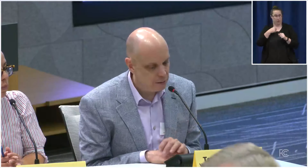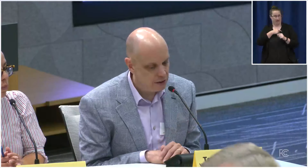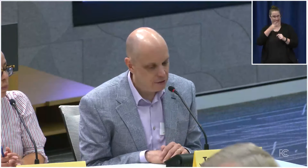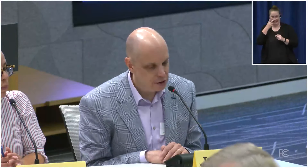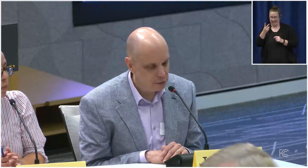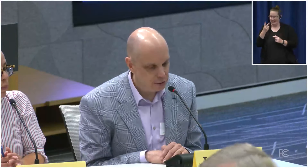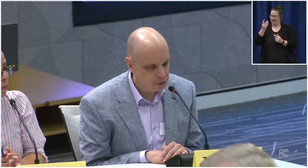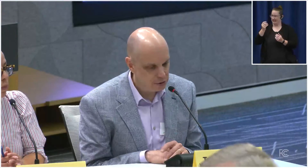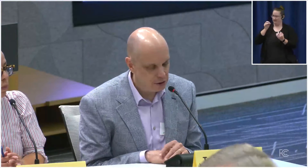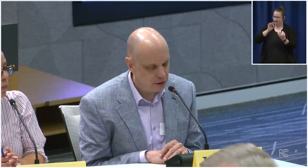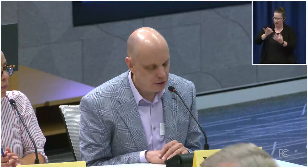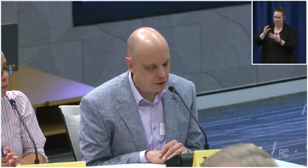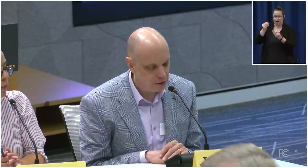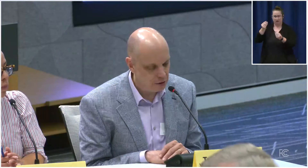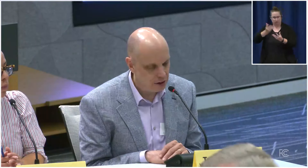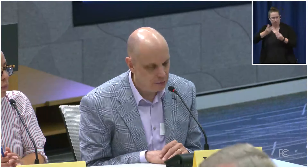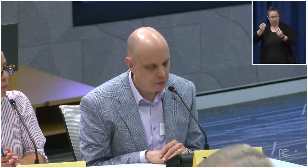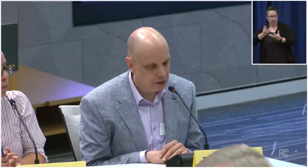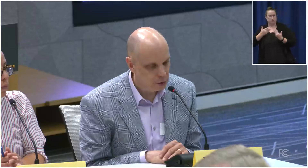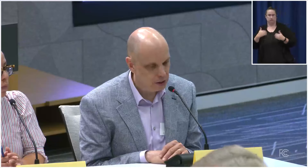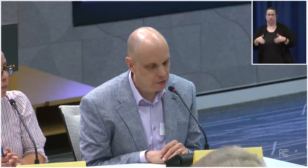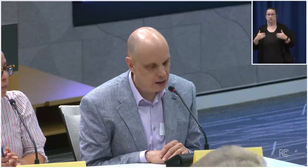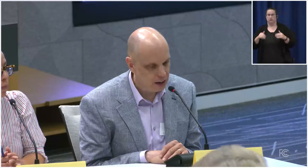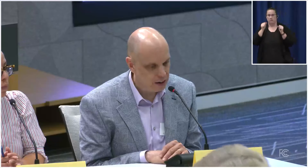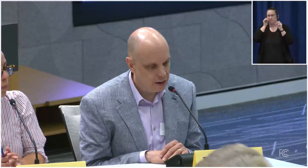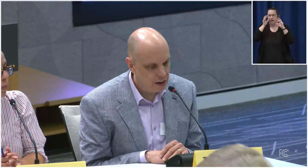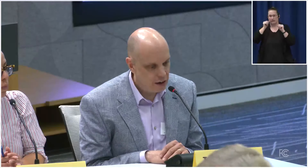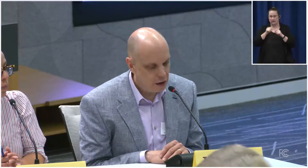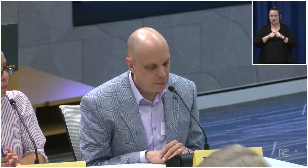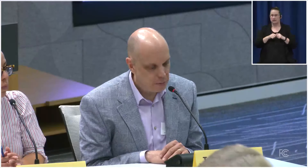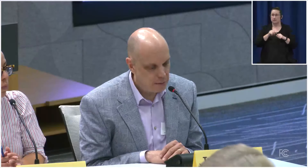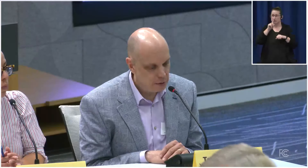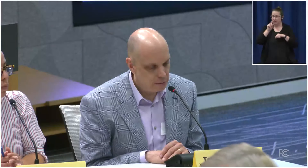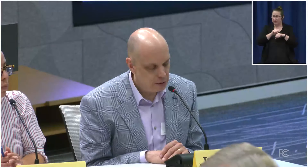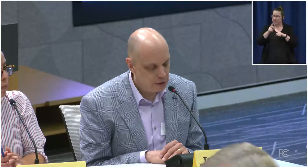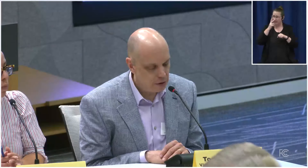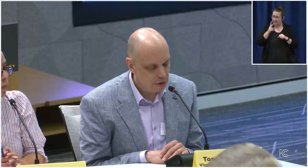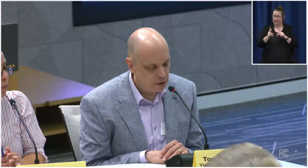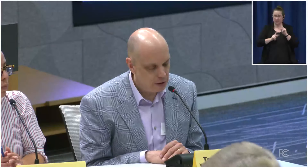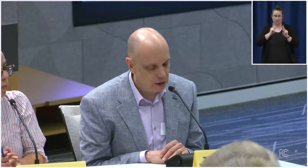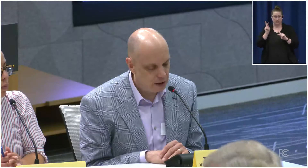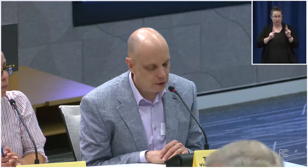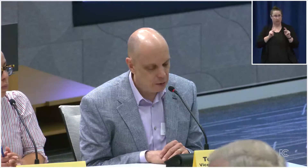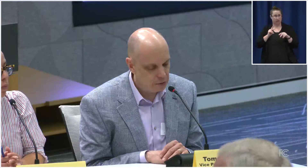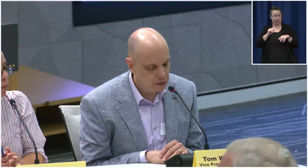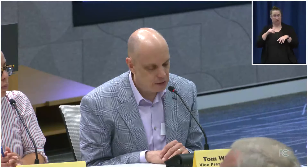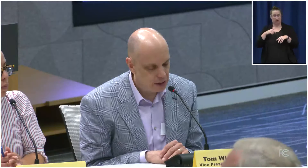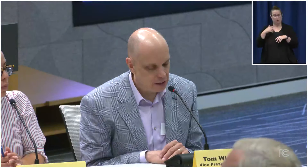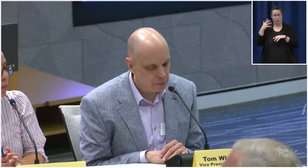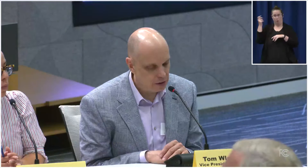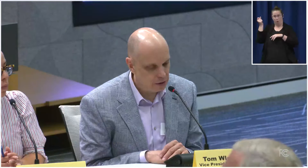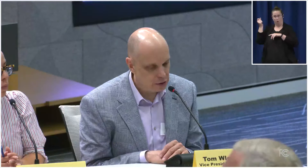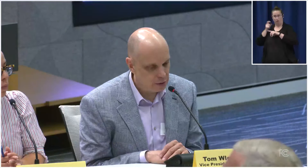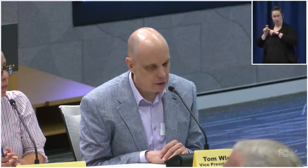AND YOU KNOW ACCOUNT -- TROUBLESHOOTING, WHATEVER IT MIGHT BE. BOTH FROM A TECHNICAL AND NON-TECHNICAL STANDPOINT.